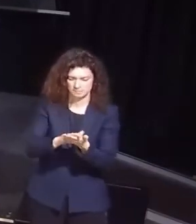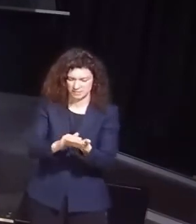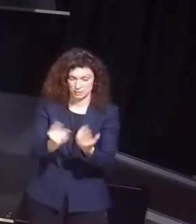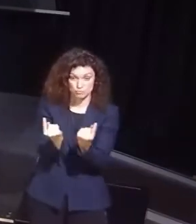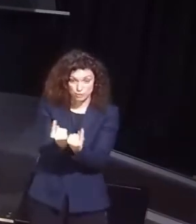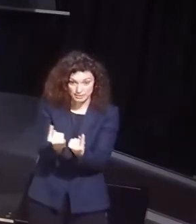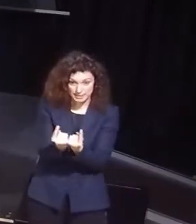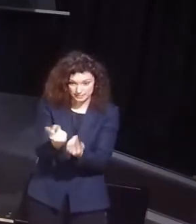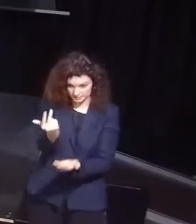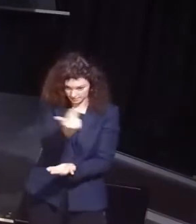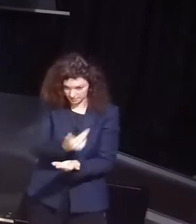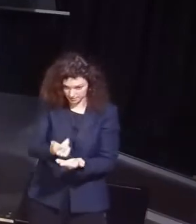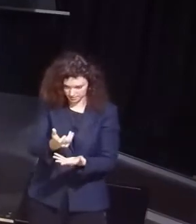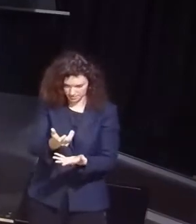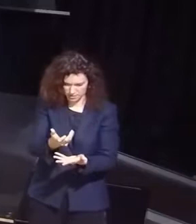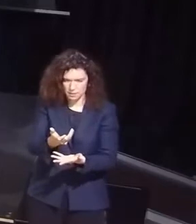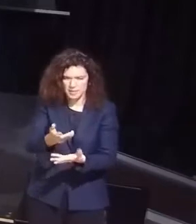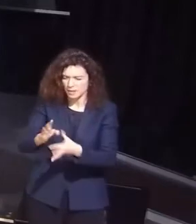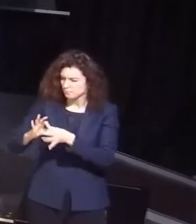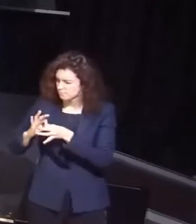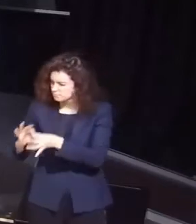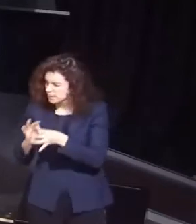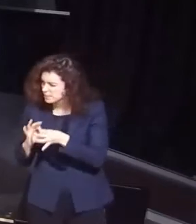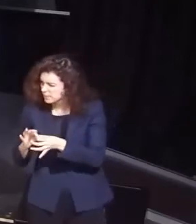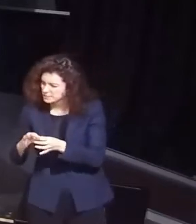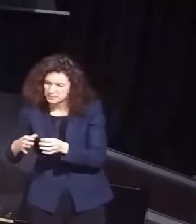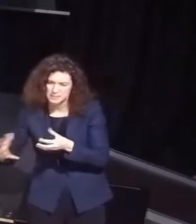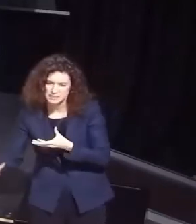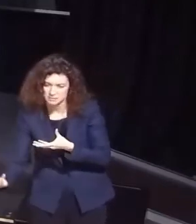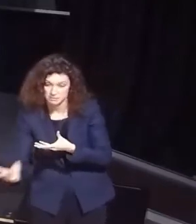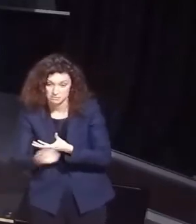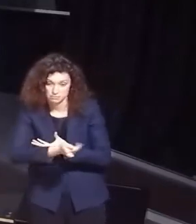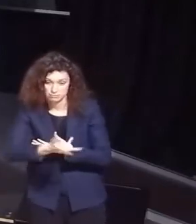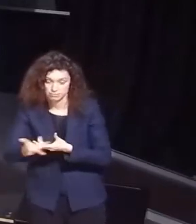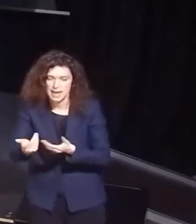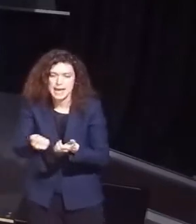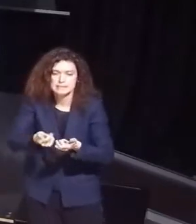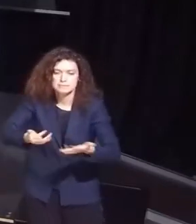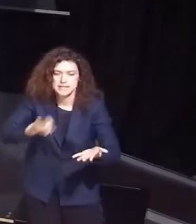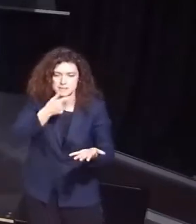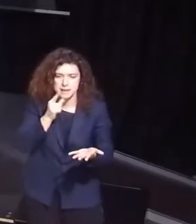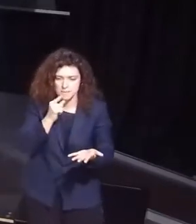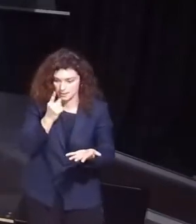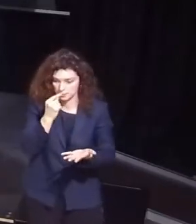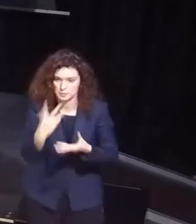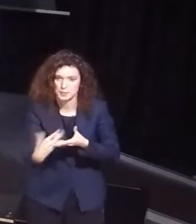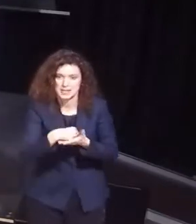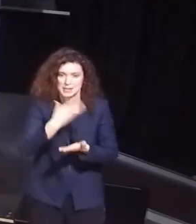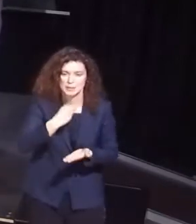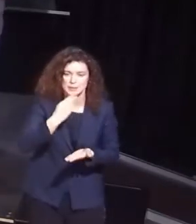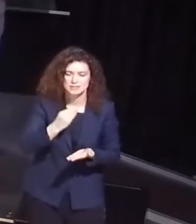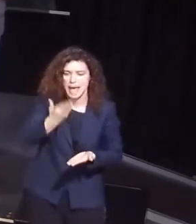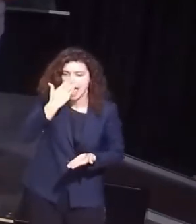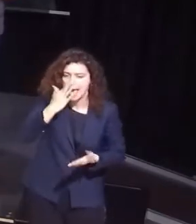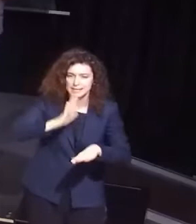so that it can be accessed and used by as many people as possible, regardless of age, gender and disability.